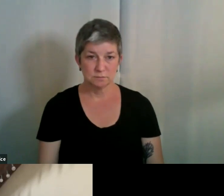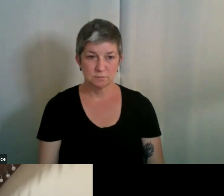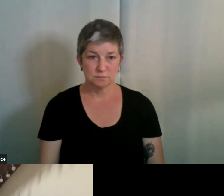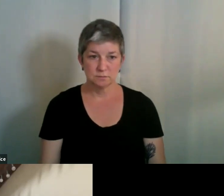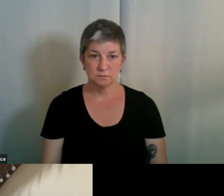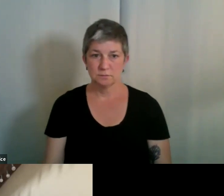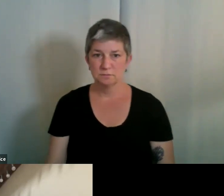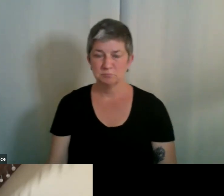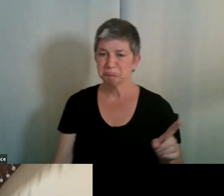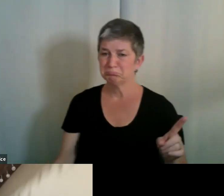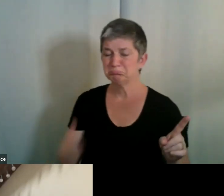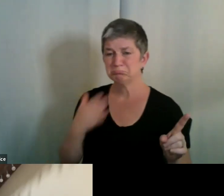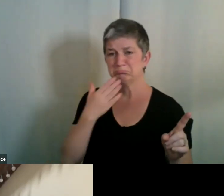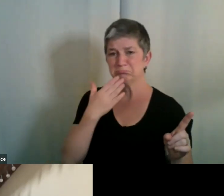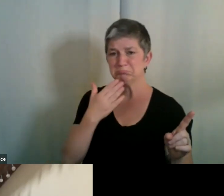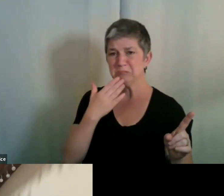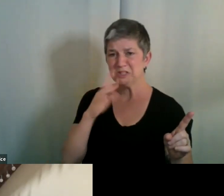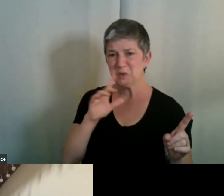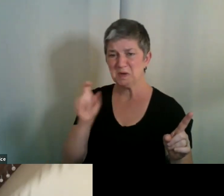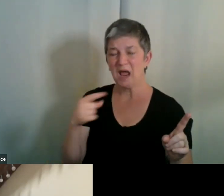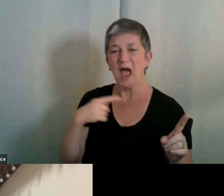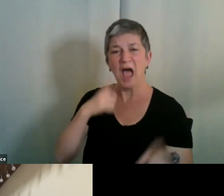Unknown: That's a good question. I mean, I've spoken at dozens of